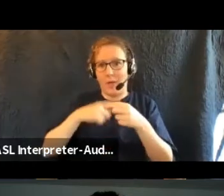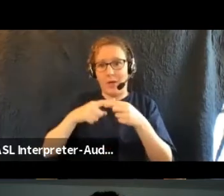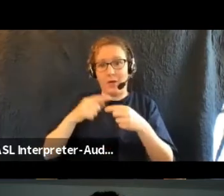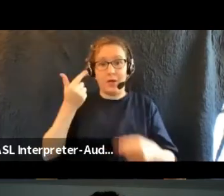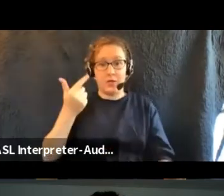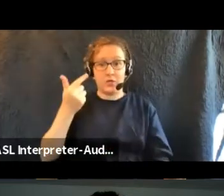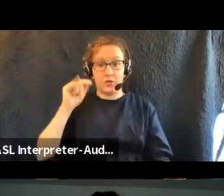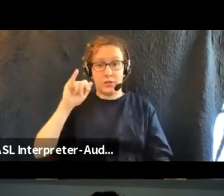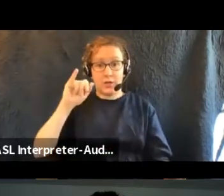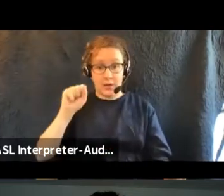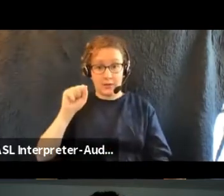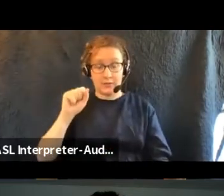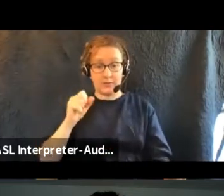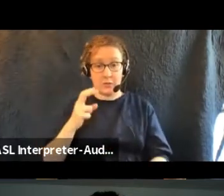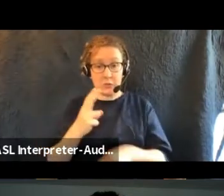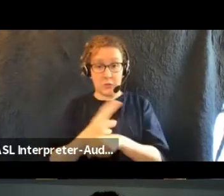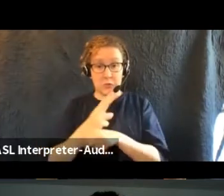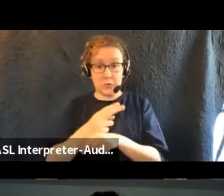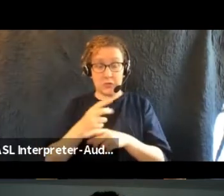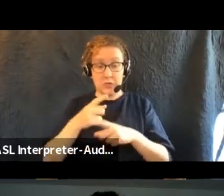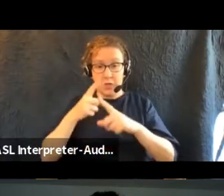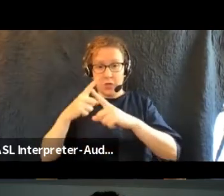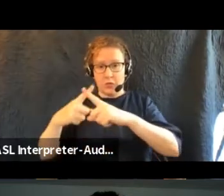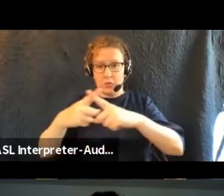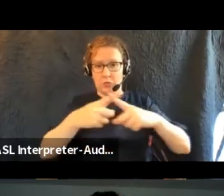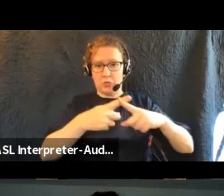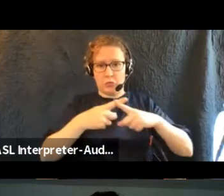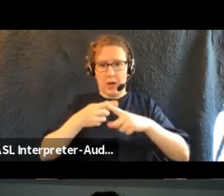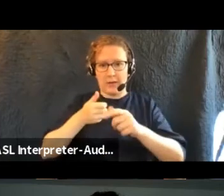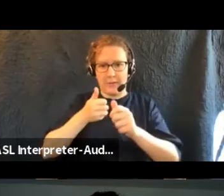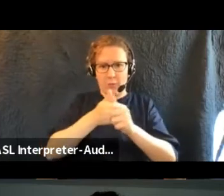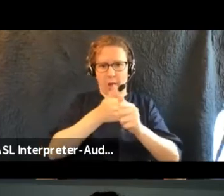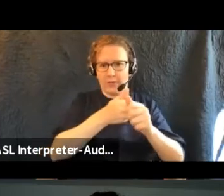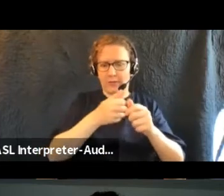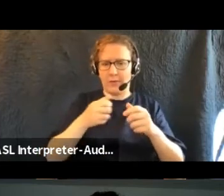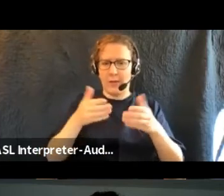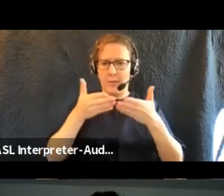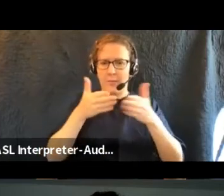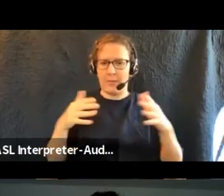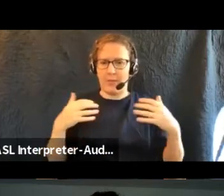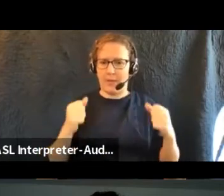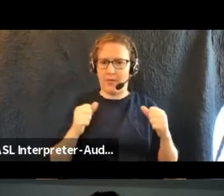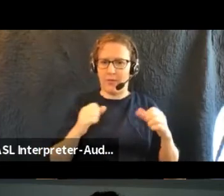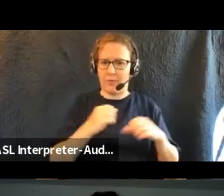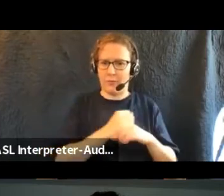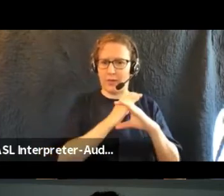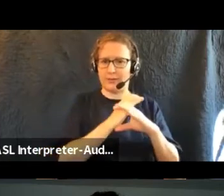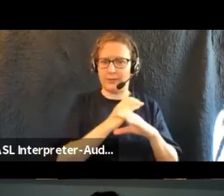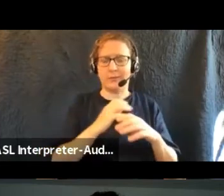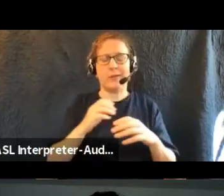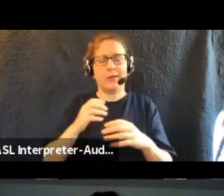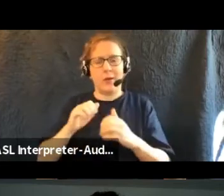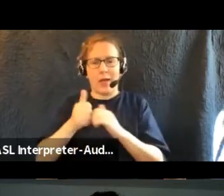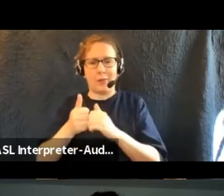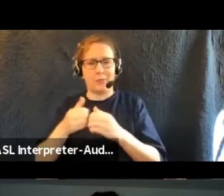used to track the current public health crisis to addressing food insecurity in Sub Saharan